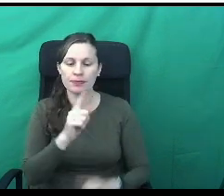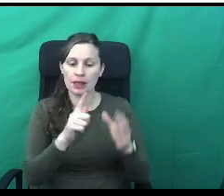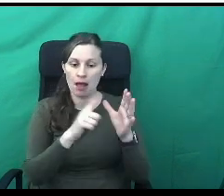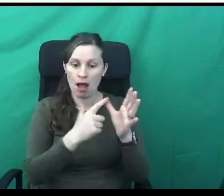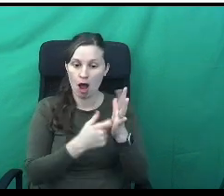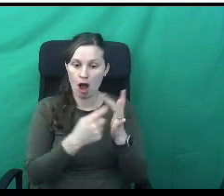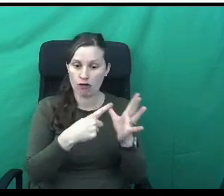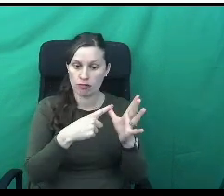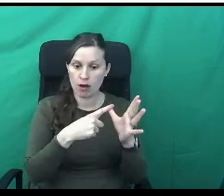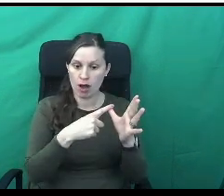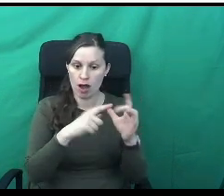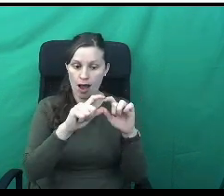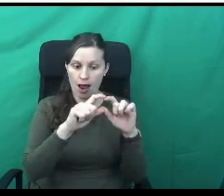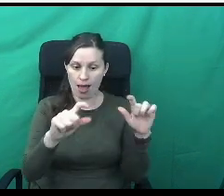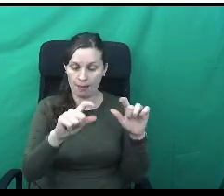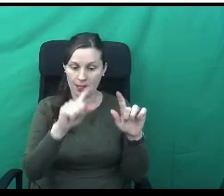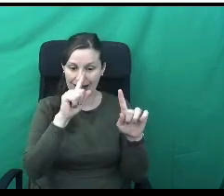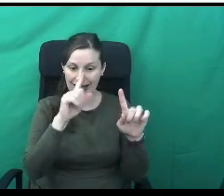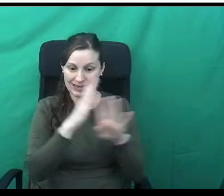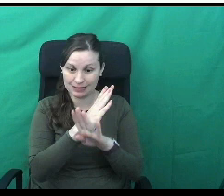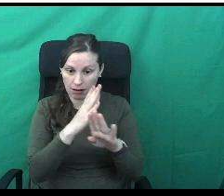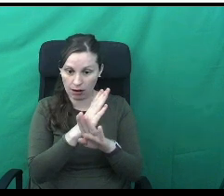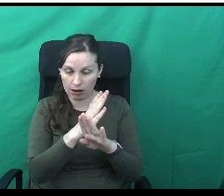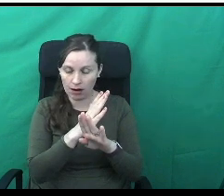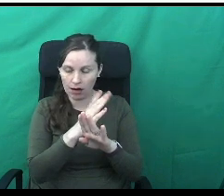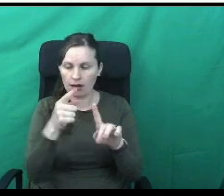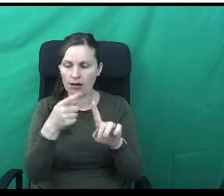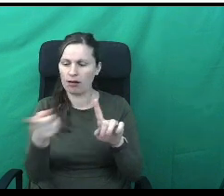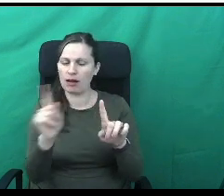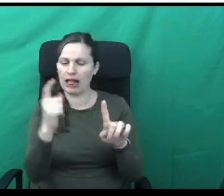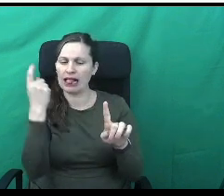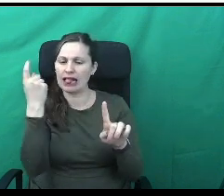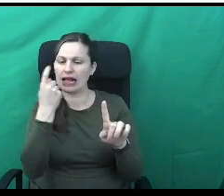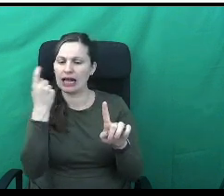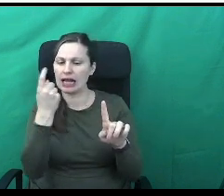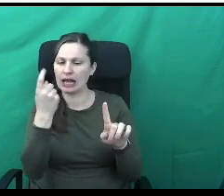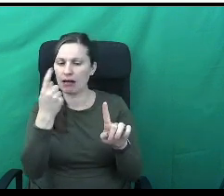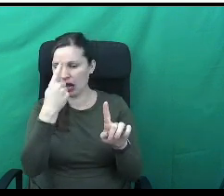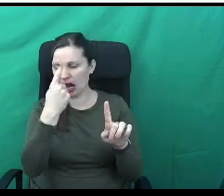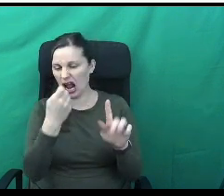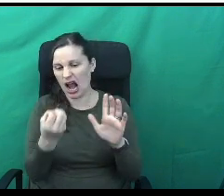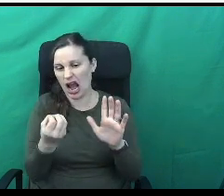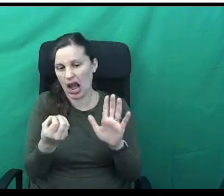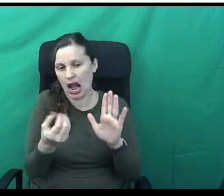I think people think that somehow they therefore can add more and more details.